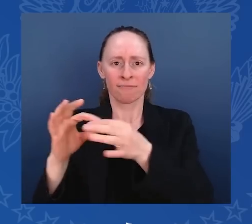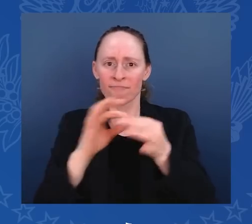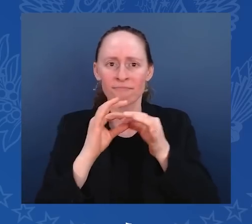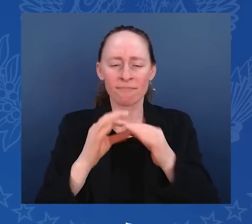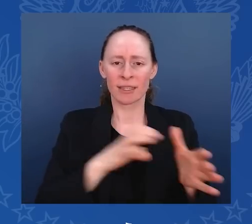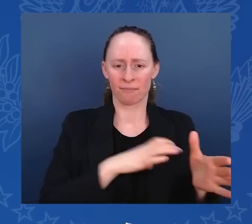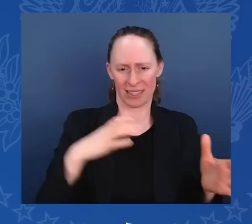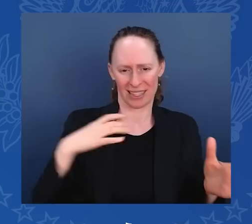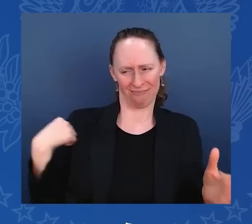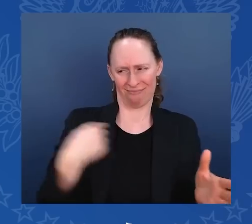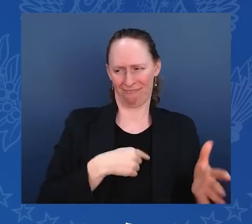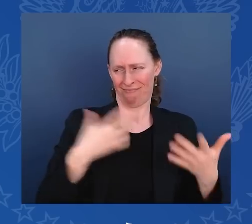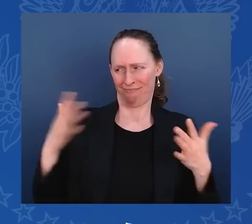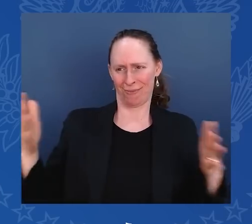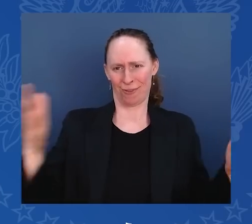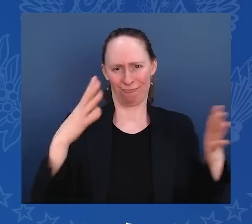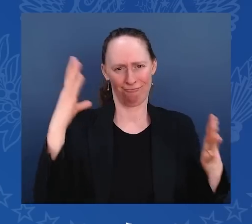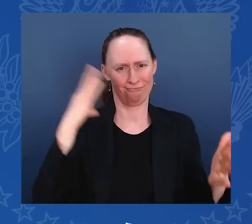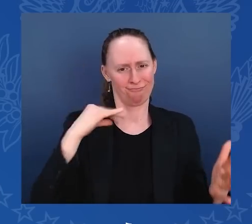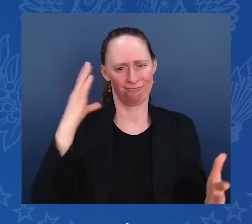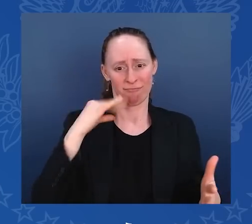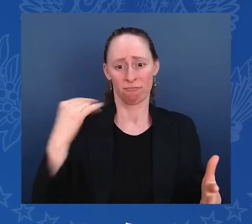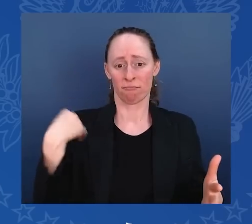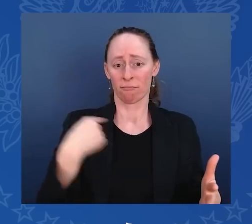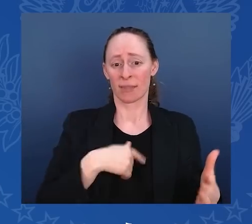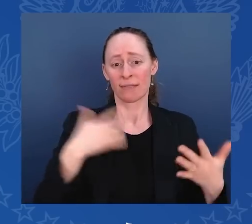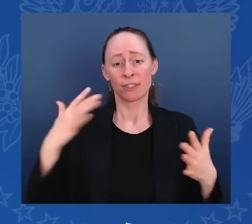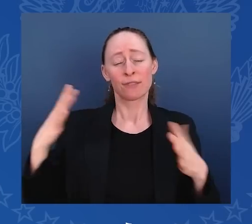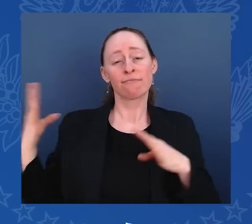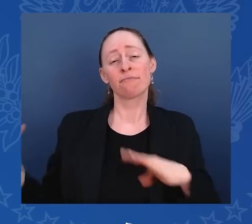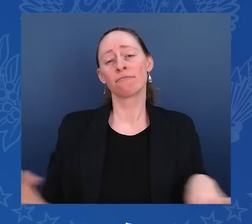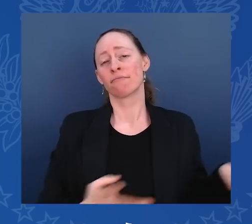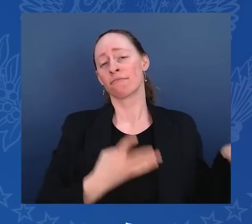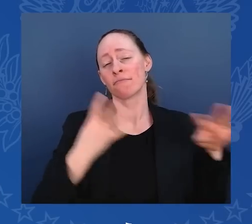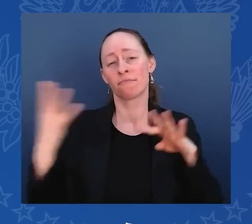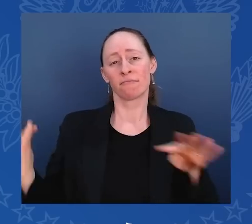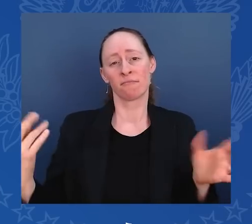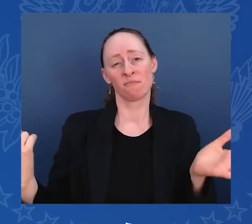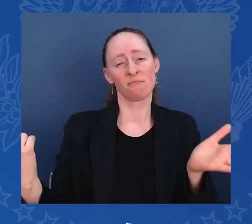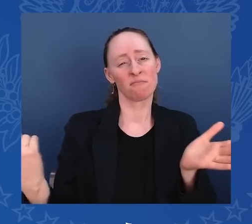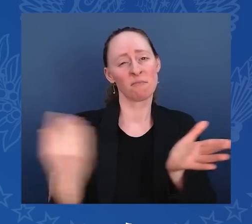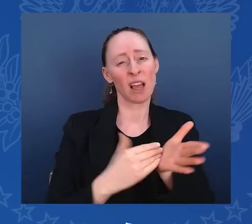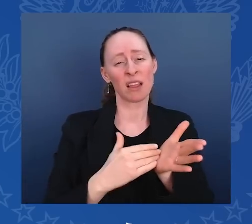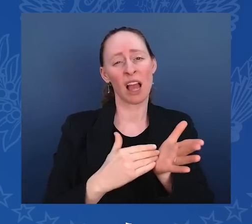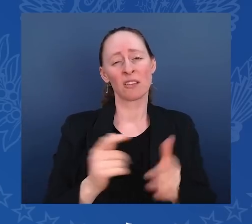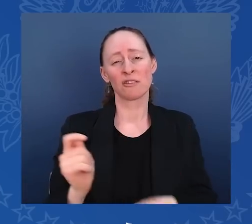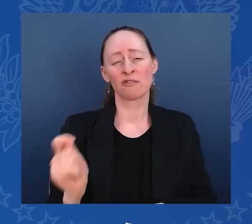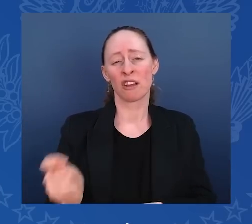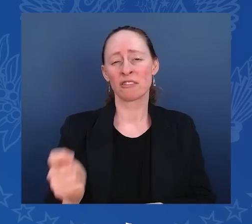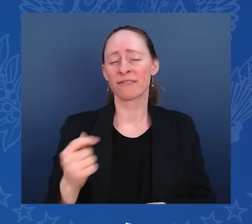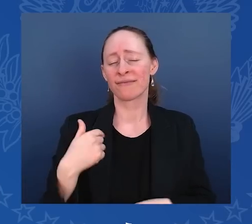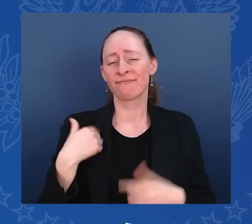nominees in the committee and on the floor. The record is clear. The nominees of President Joseph Biden